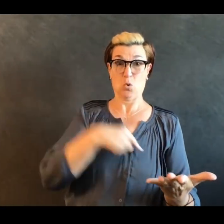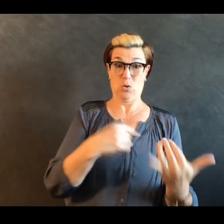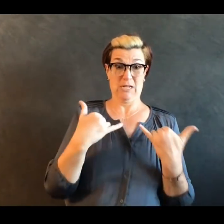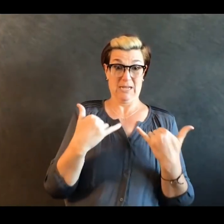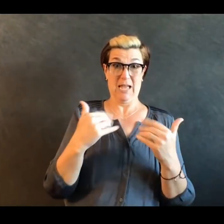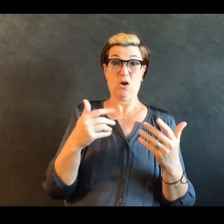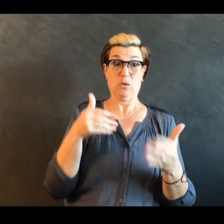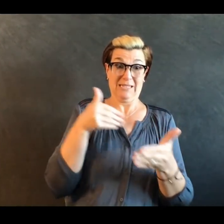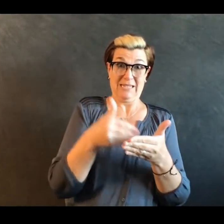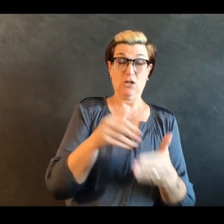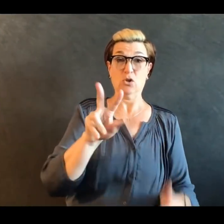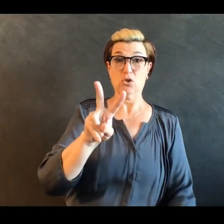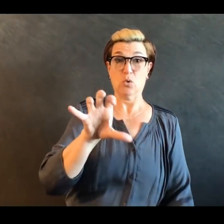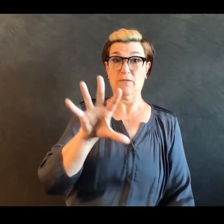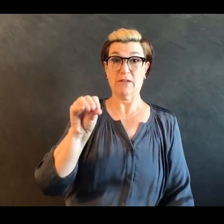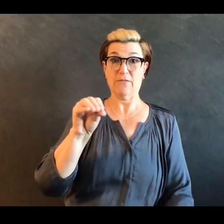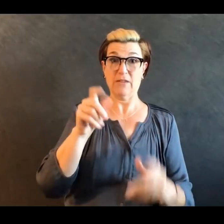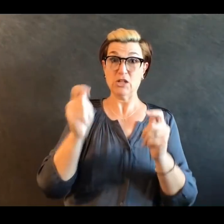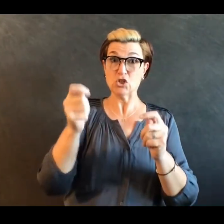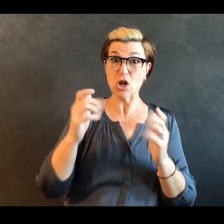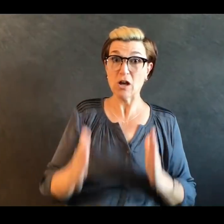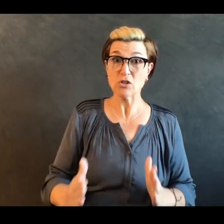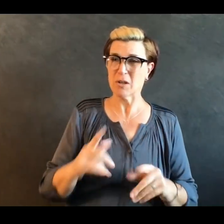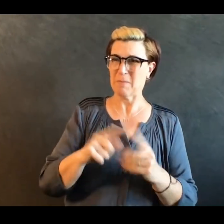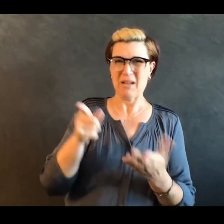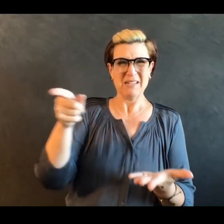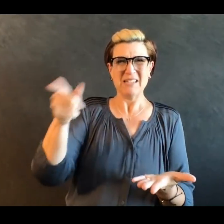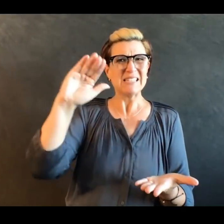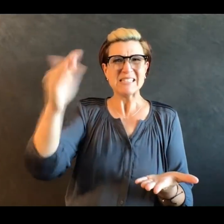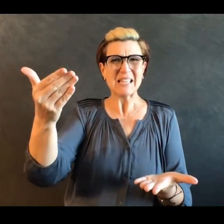doing it there's no time for anybody else and many of these people have been